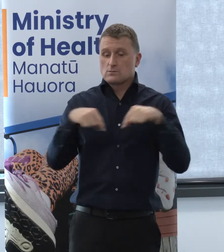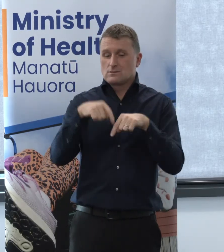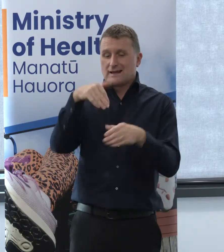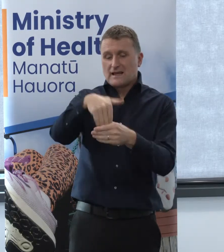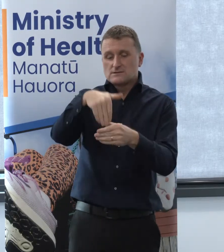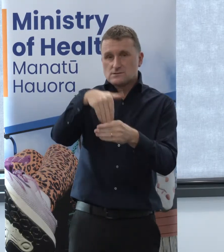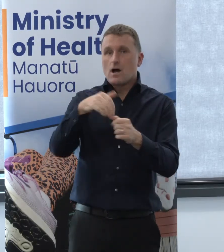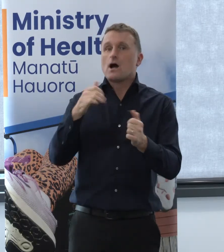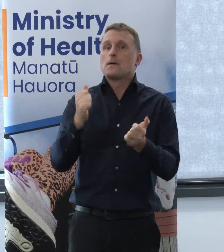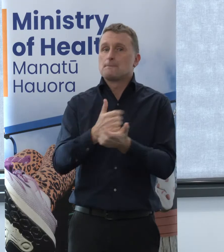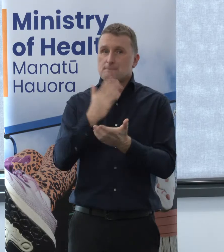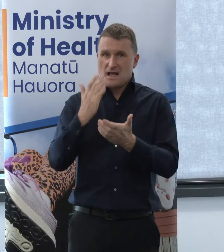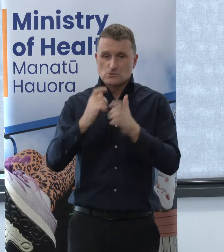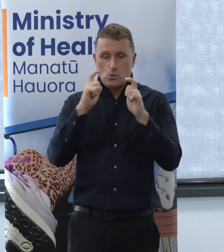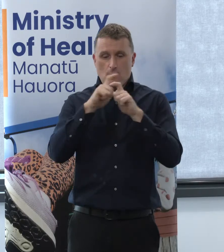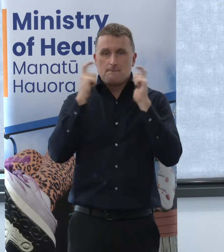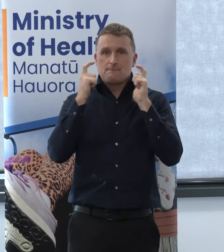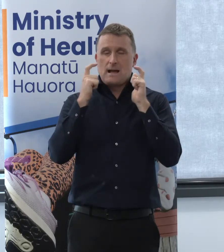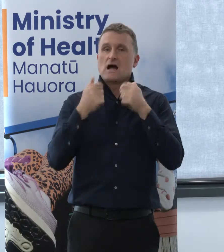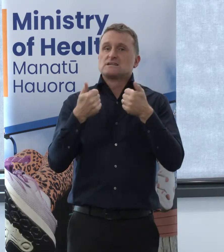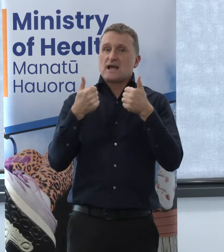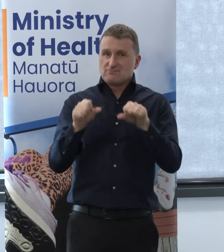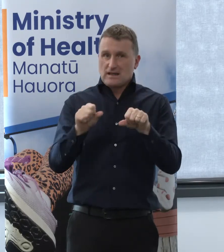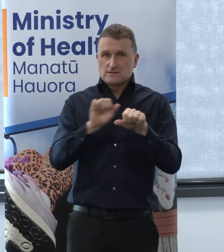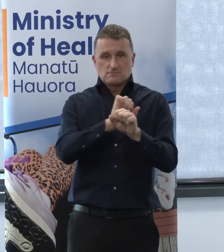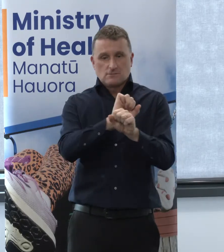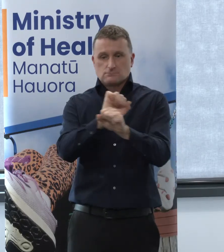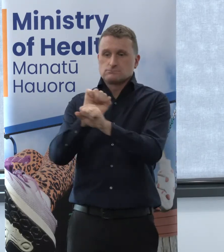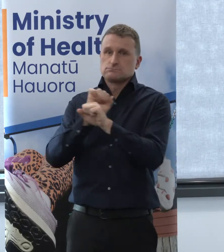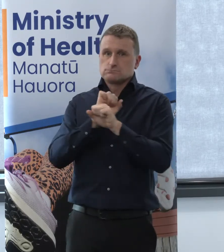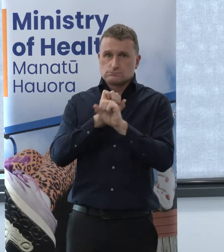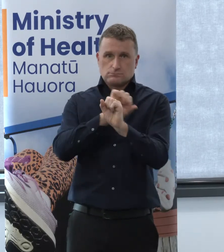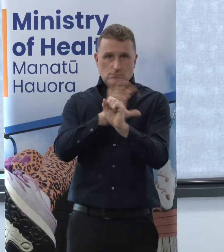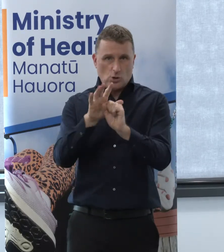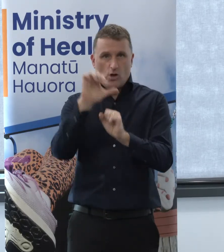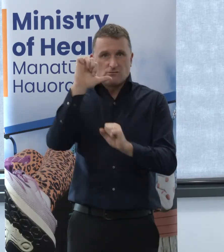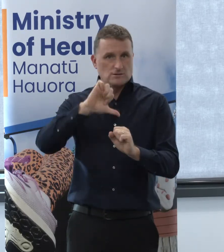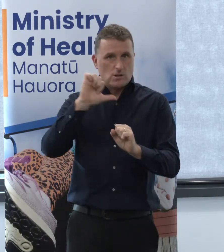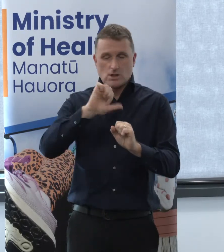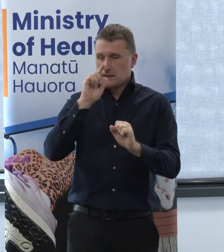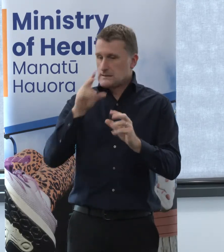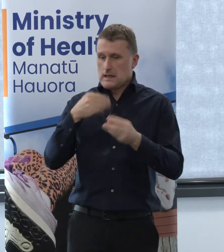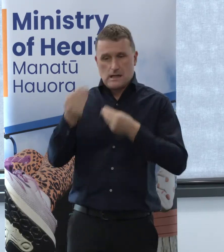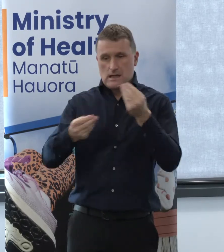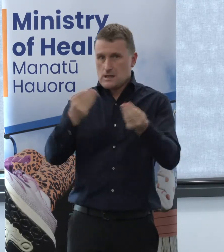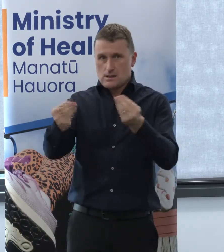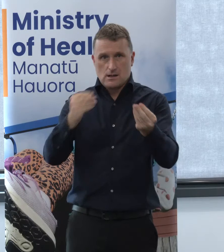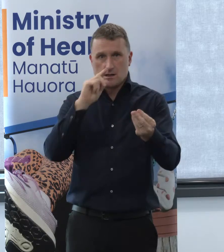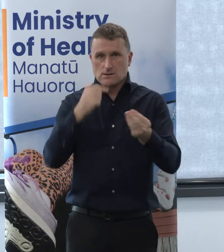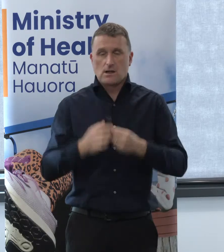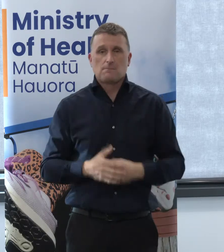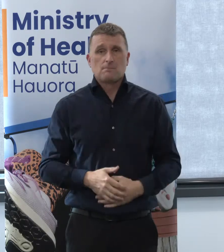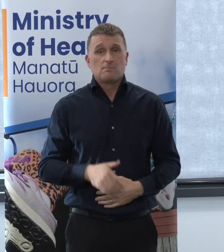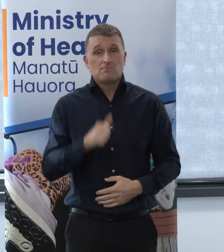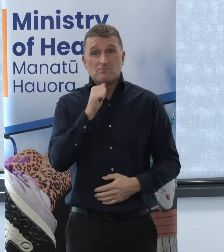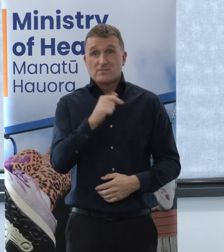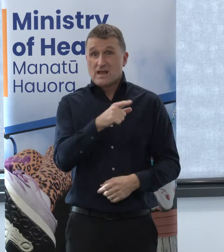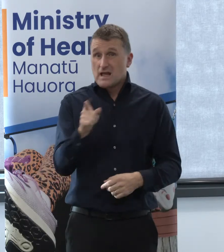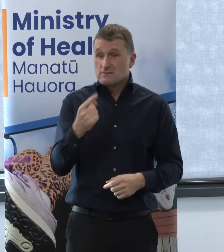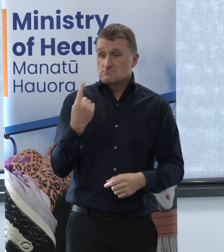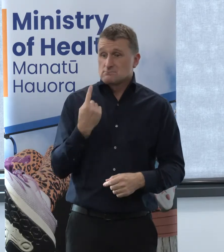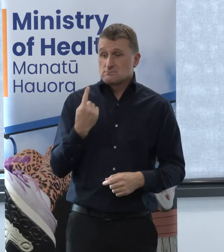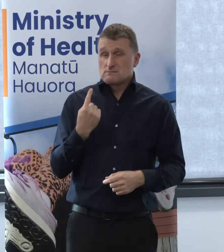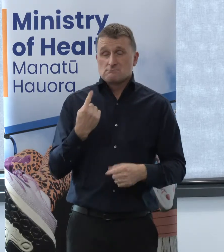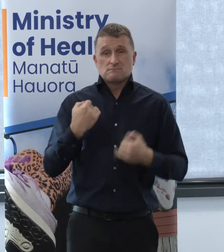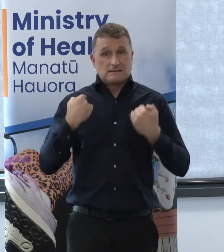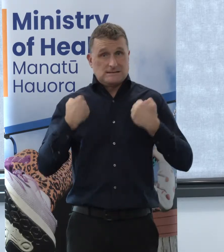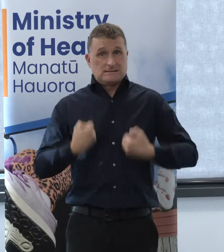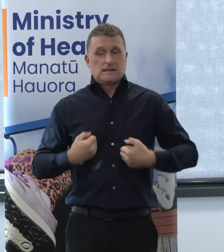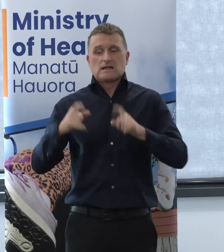people that we do not know,